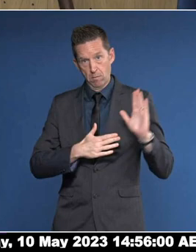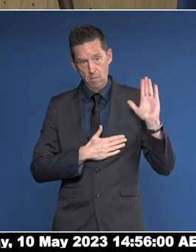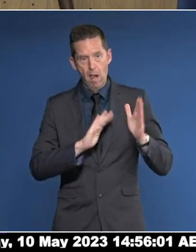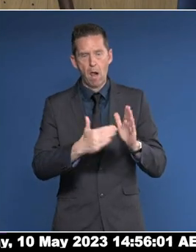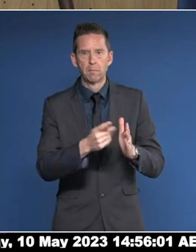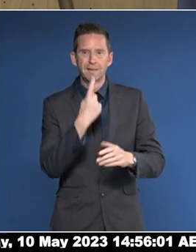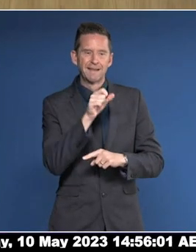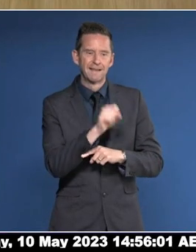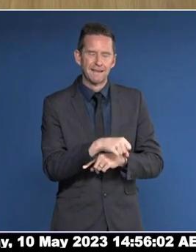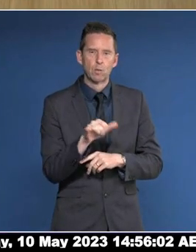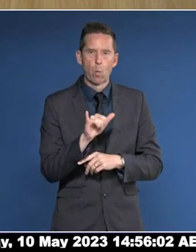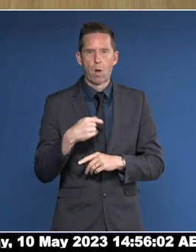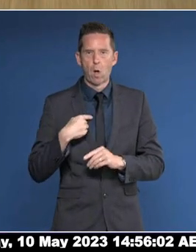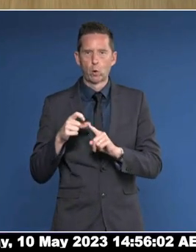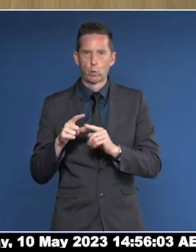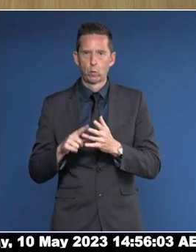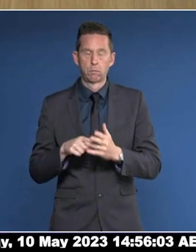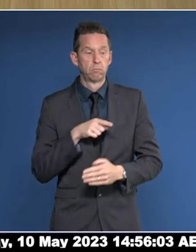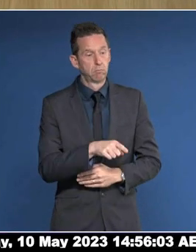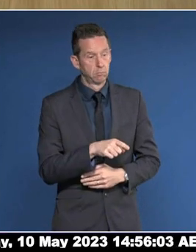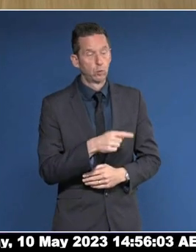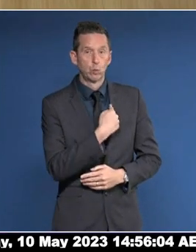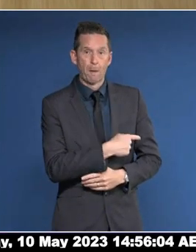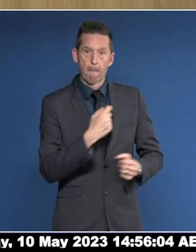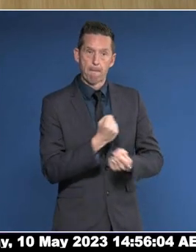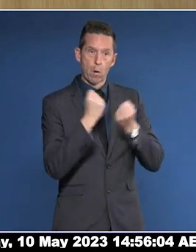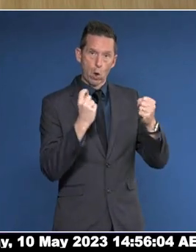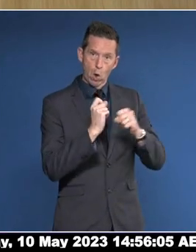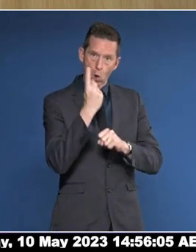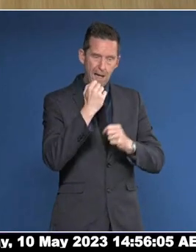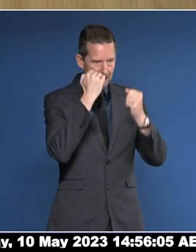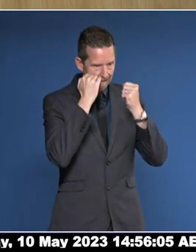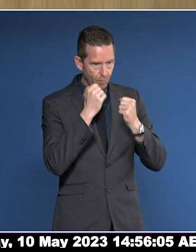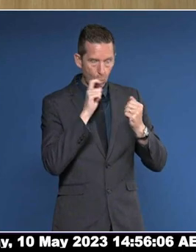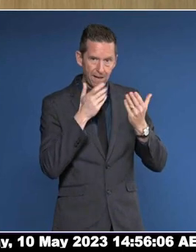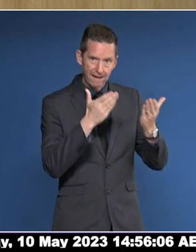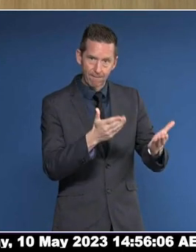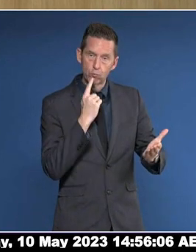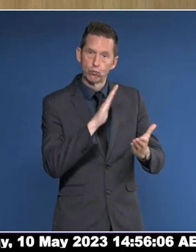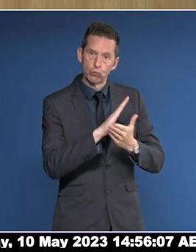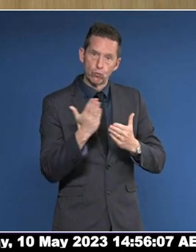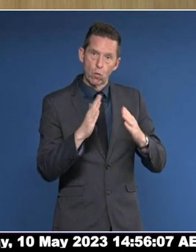Do you swear by almighty God that the evidence which you shall give will be the truth, the whole truth and nothing but the truth?